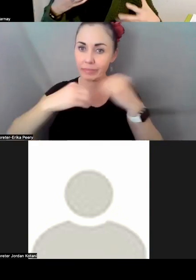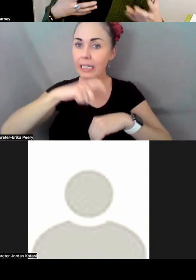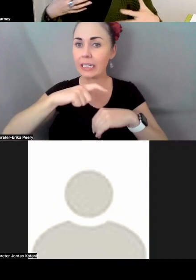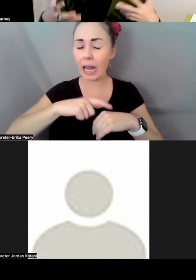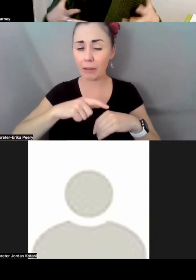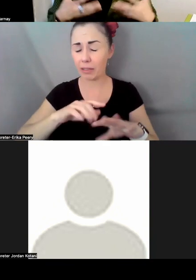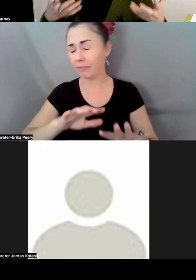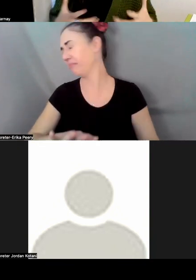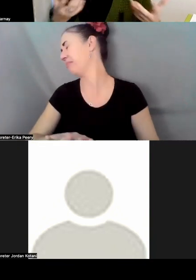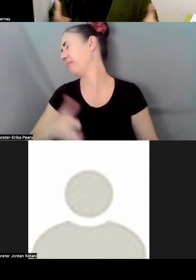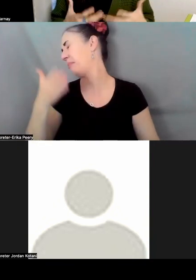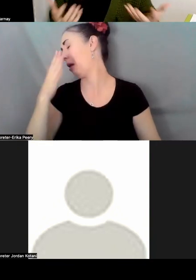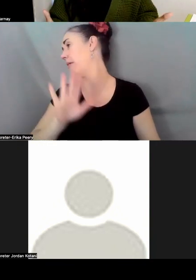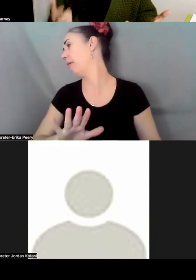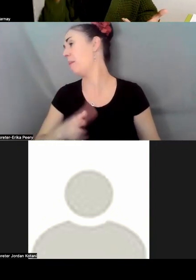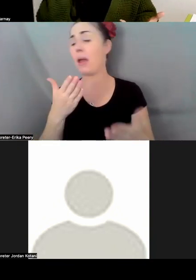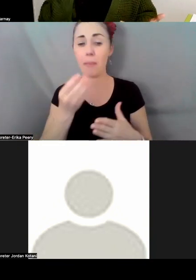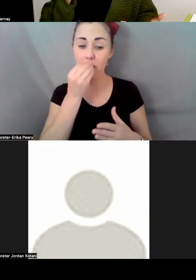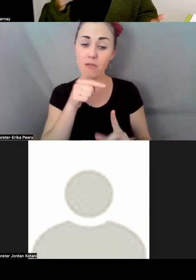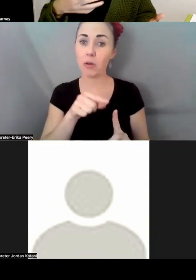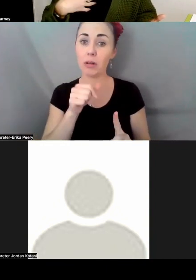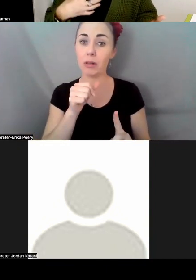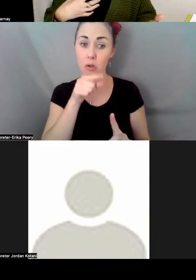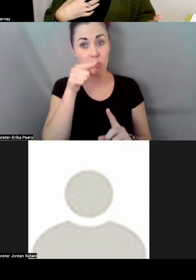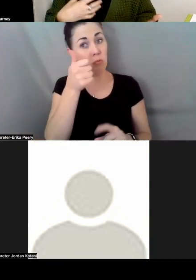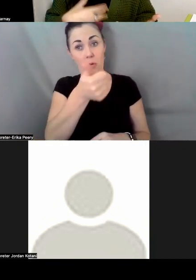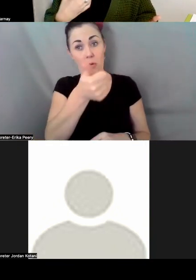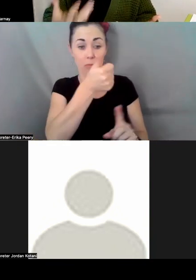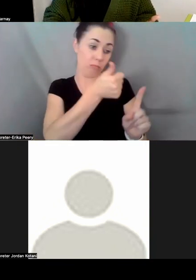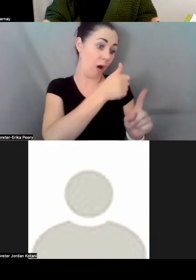Food that might not have a very strong sense to people with a typical